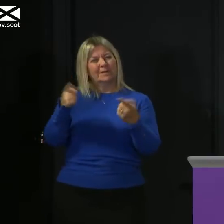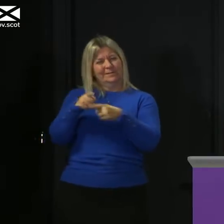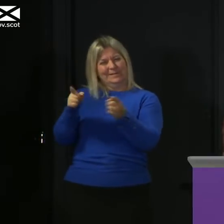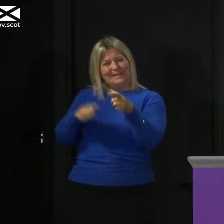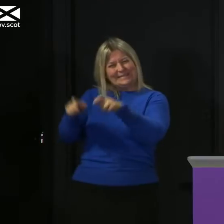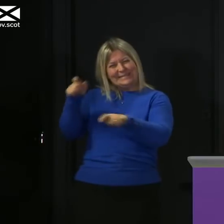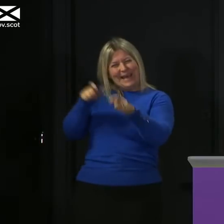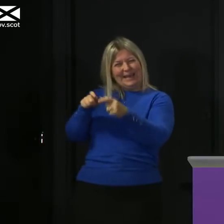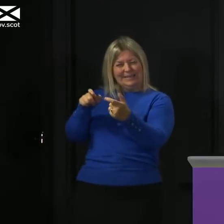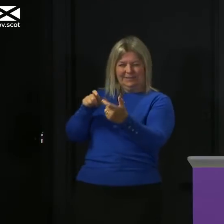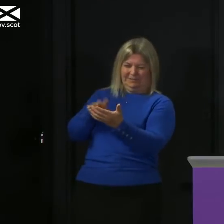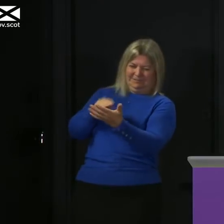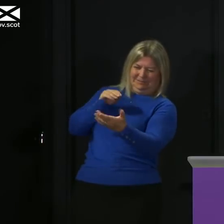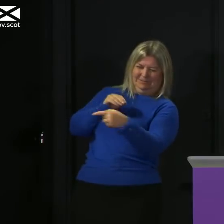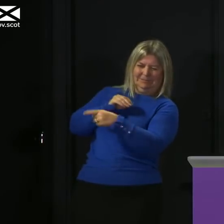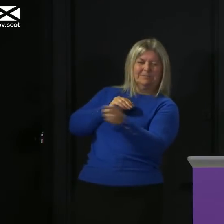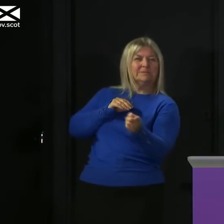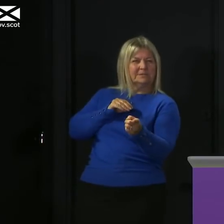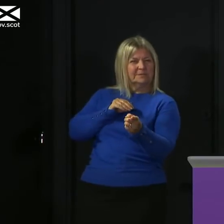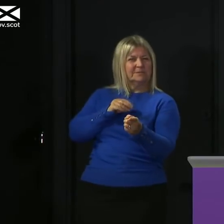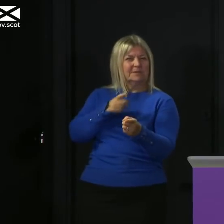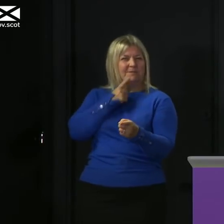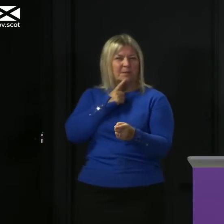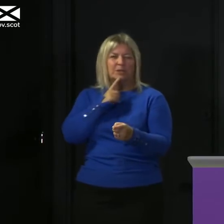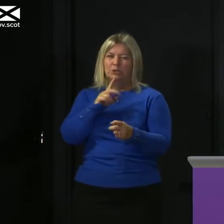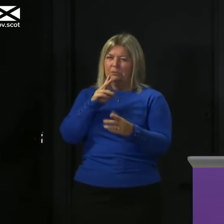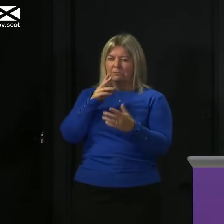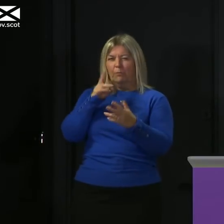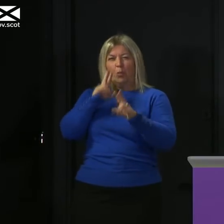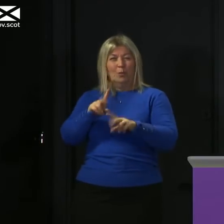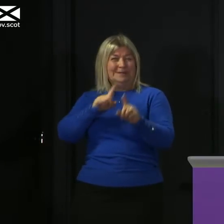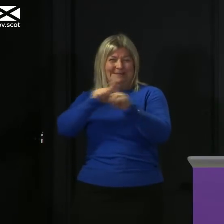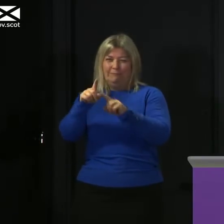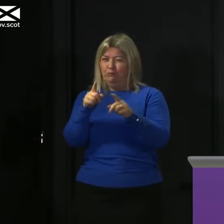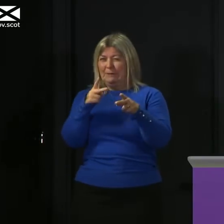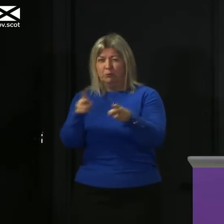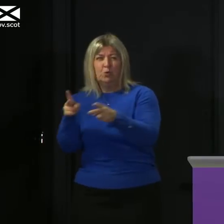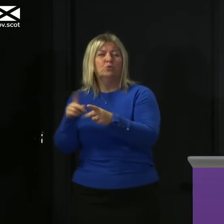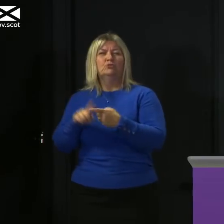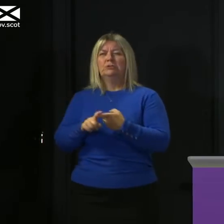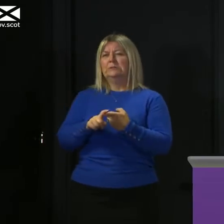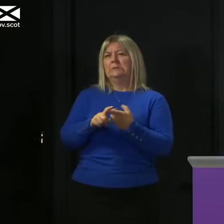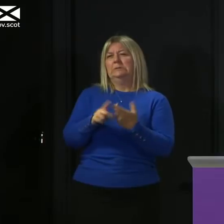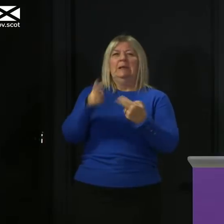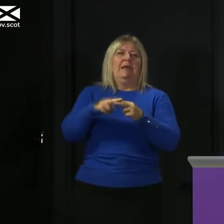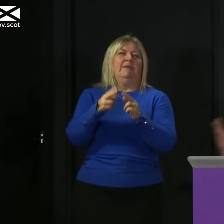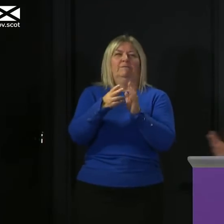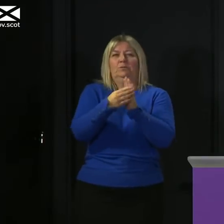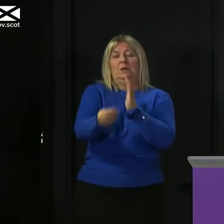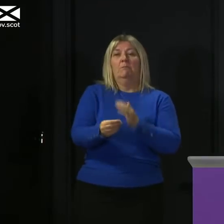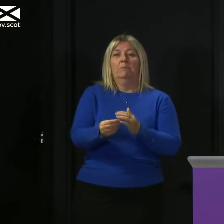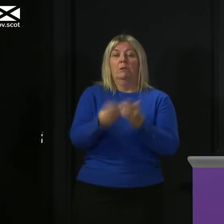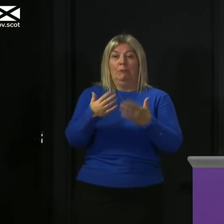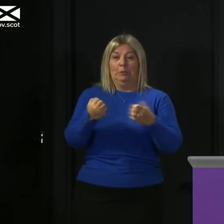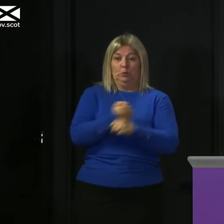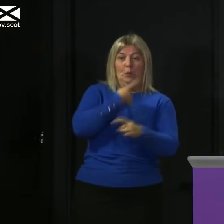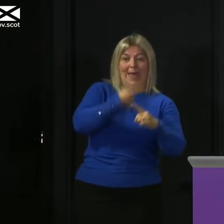we do lots of modelling. We do modelling looking at what happens if we do x, y, z, and try to make